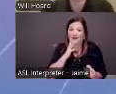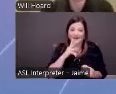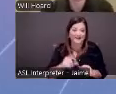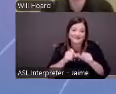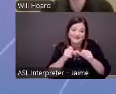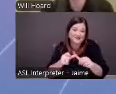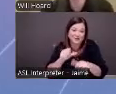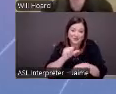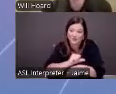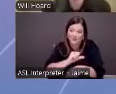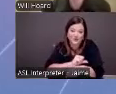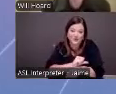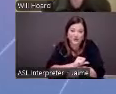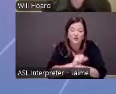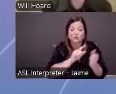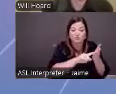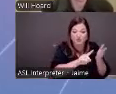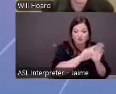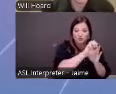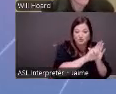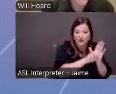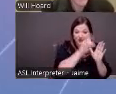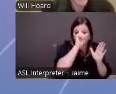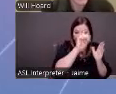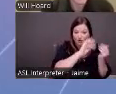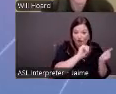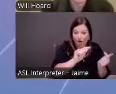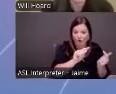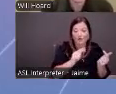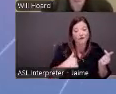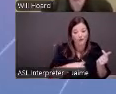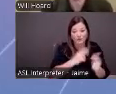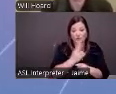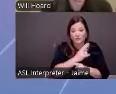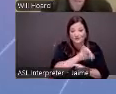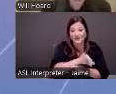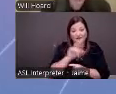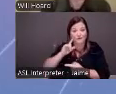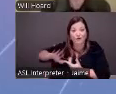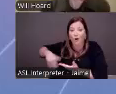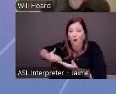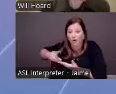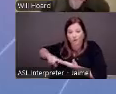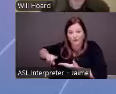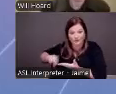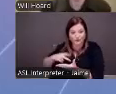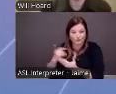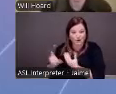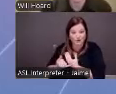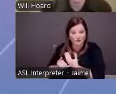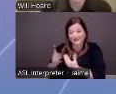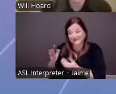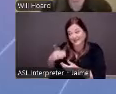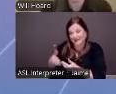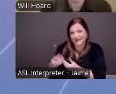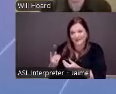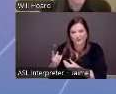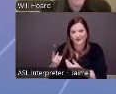using Research Ethics for All in all of our research projects. The one that we're talking about is just one of our many research